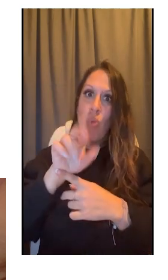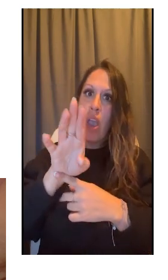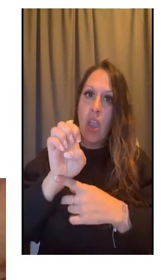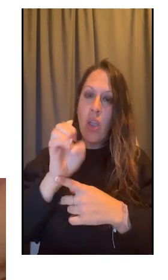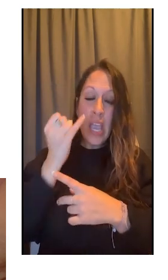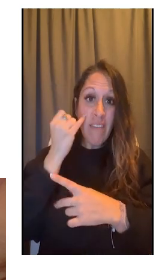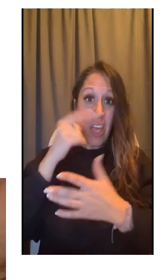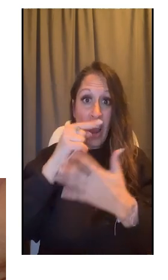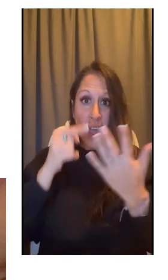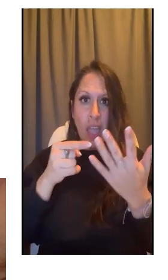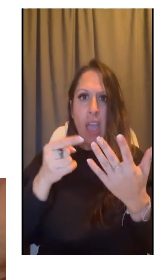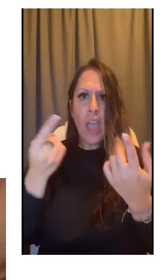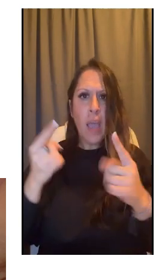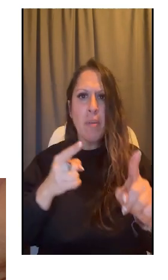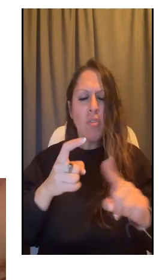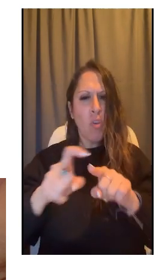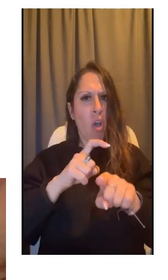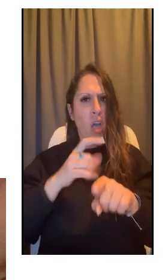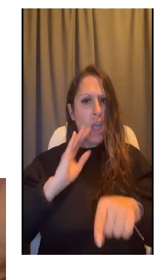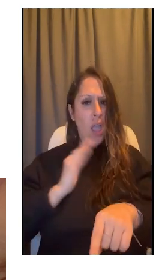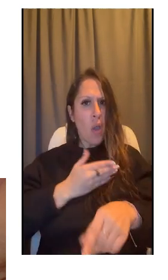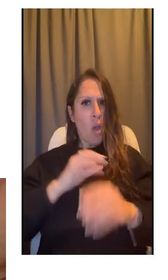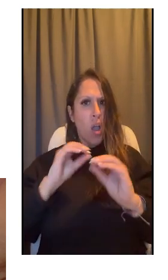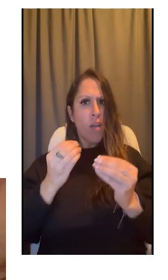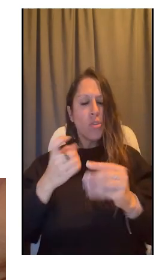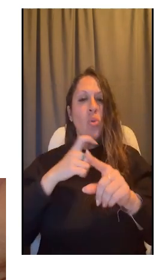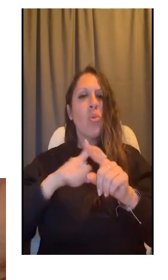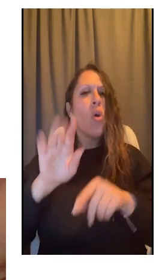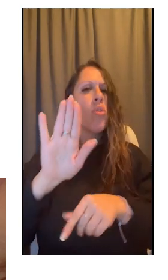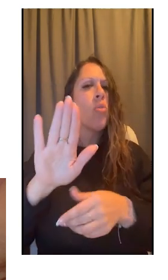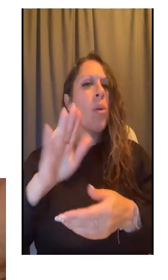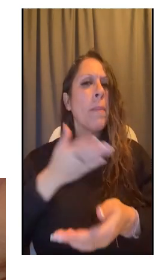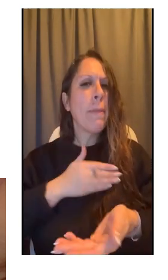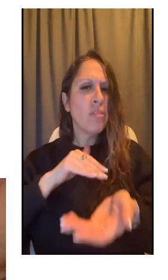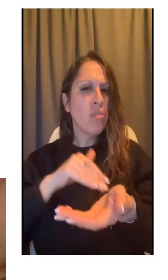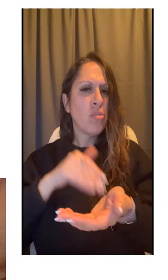but if any of it happens, either call our office or your pediatrician right away.